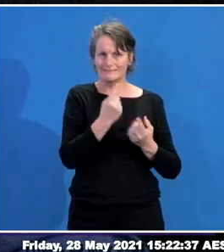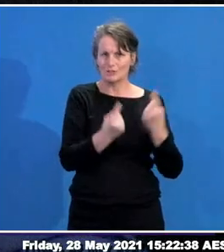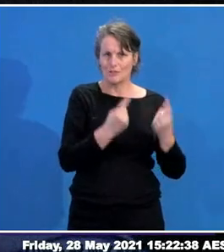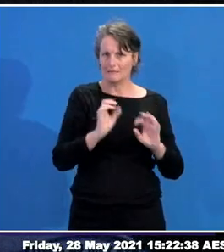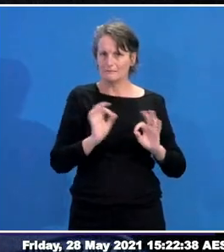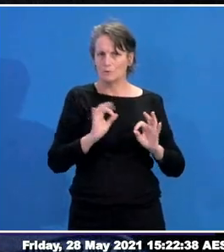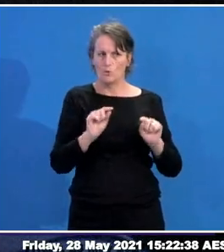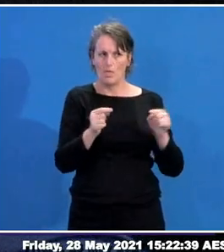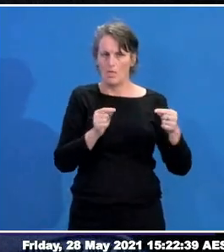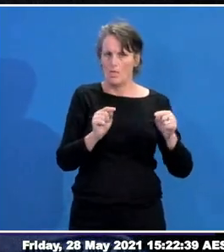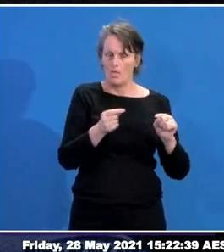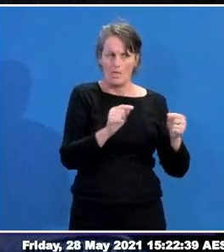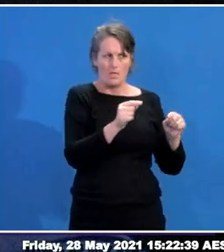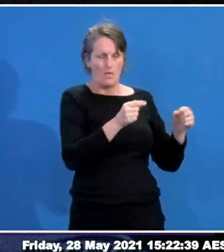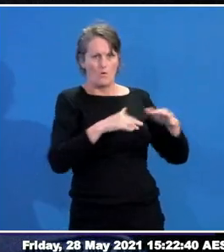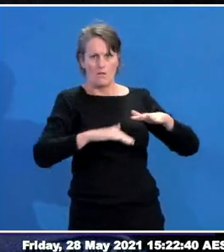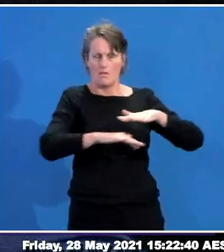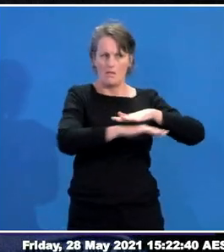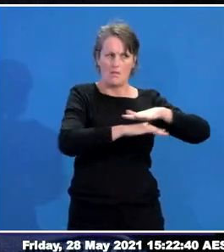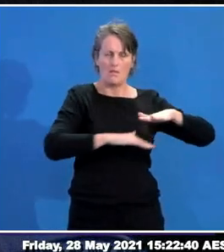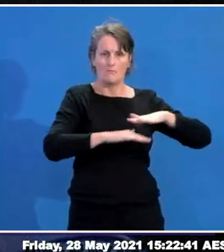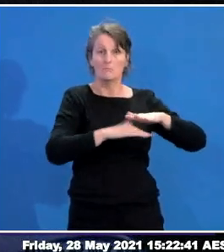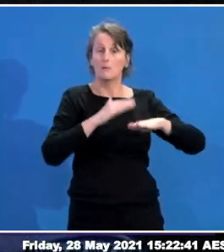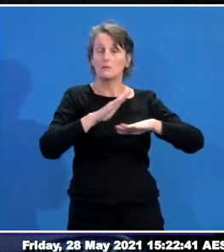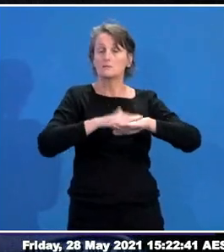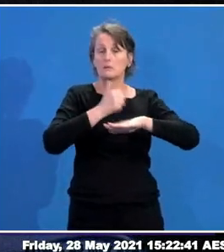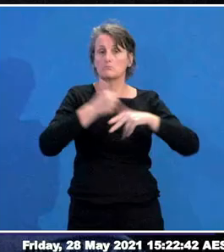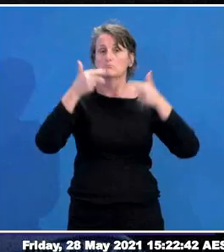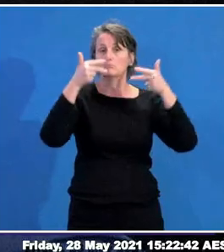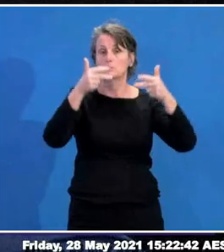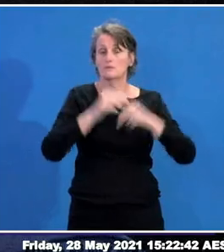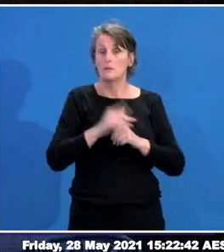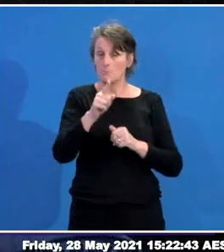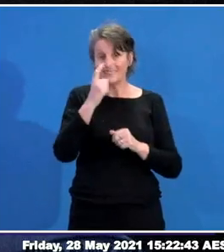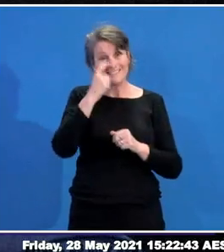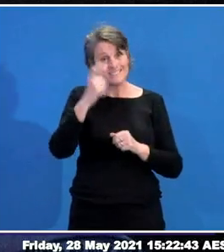things that would naturally build trust but that very serious questions need to